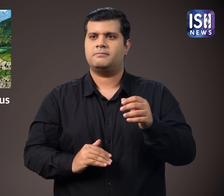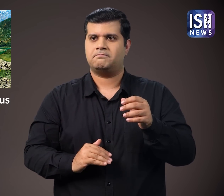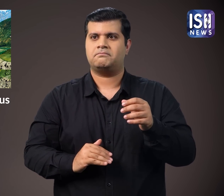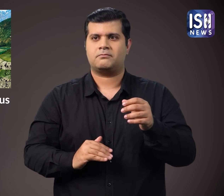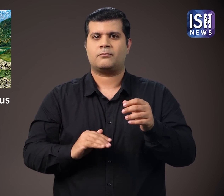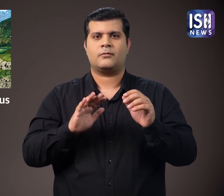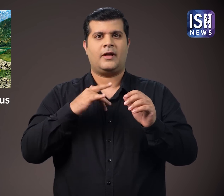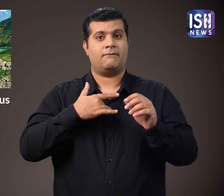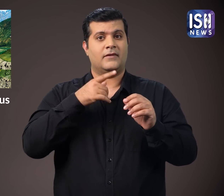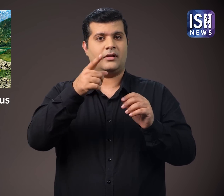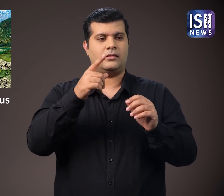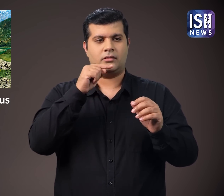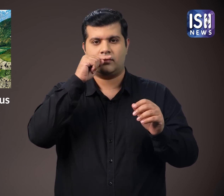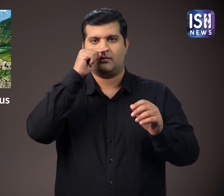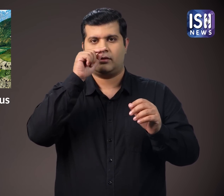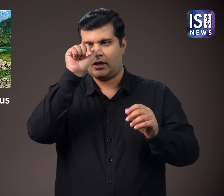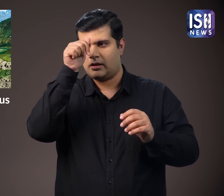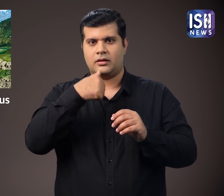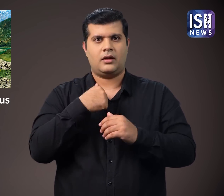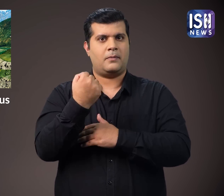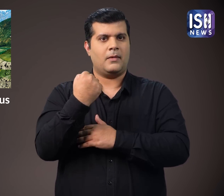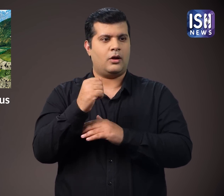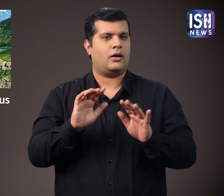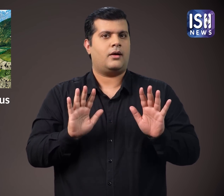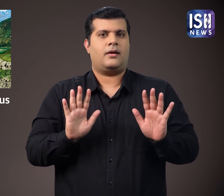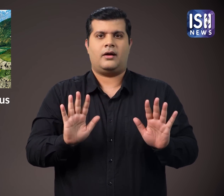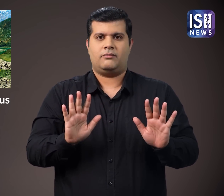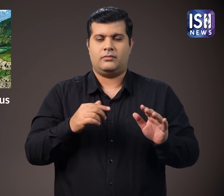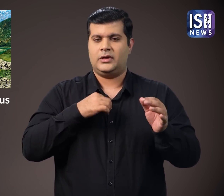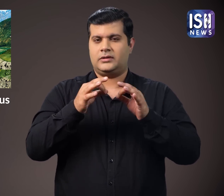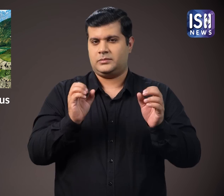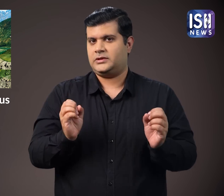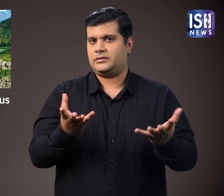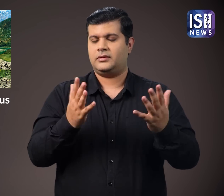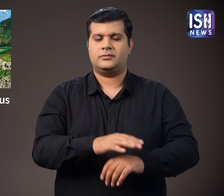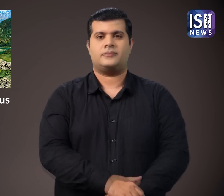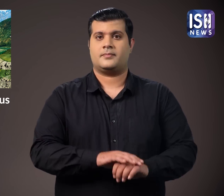Then you'll appreciate how India has managed to stay composed and in control. Let me explain.